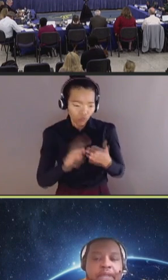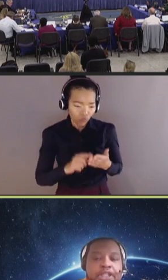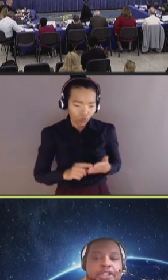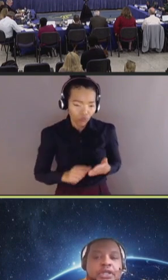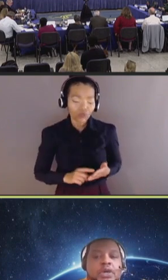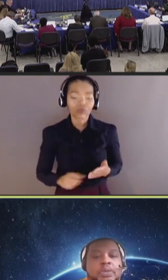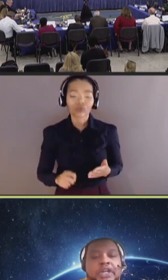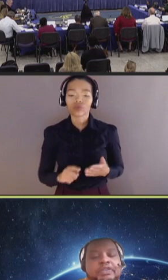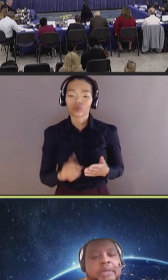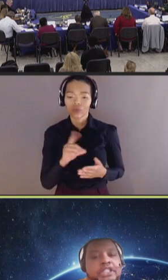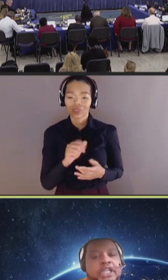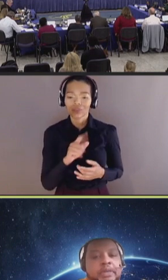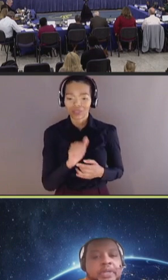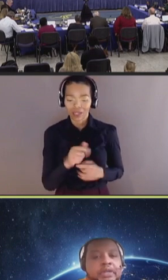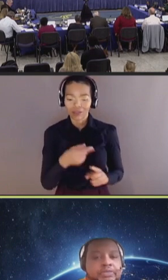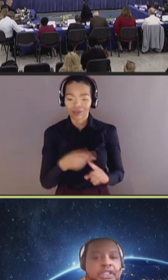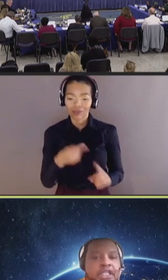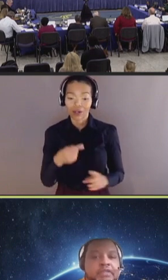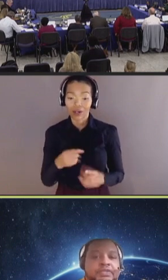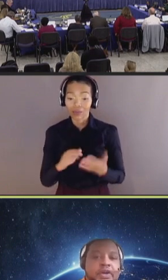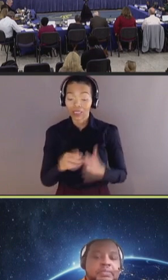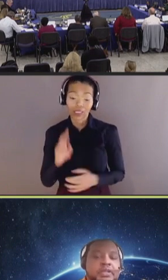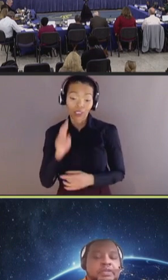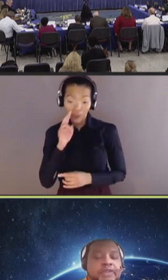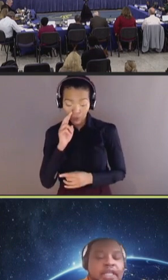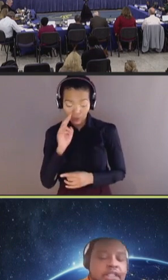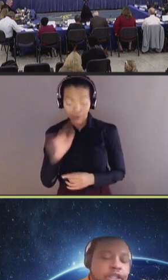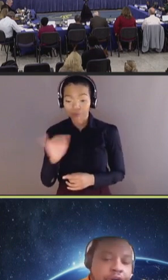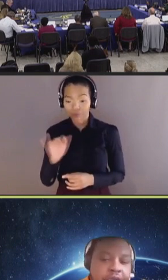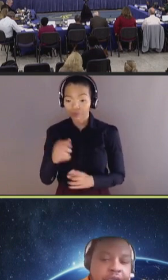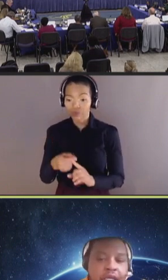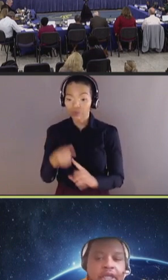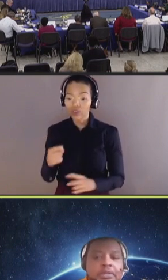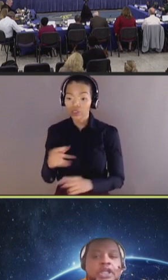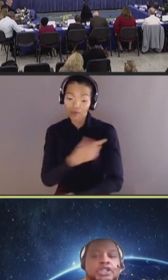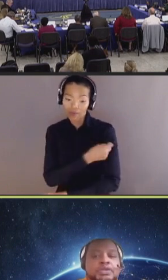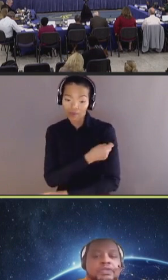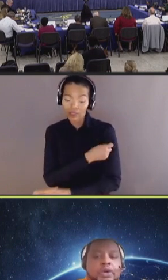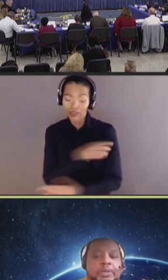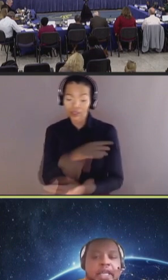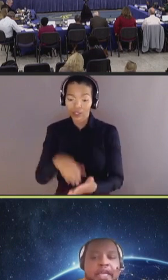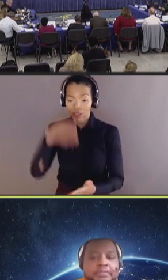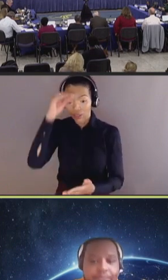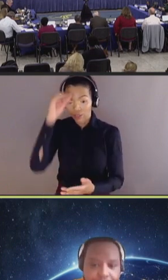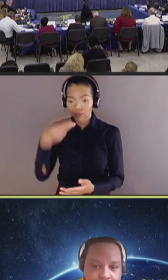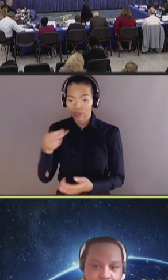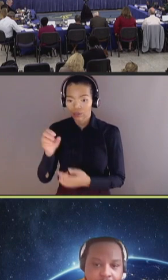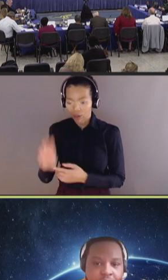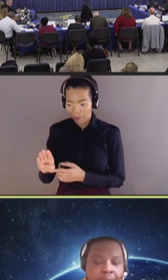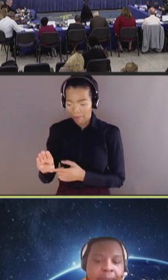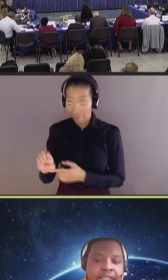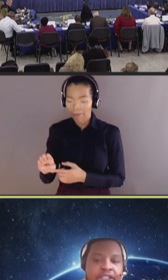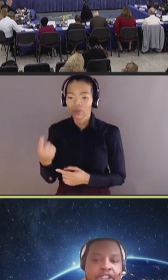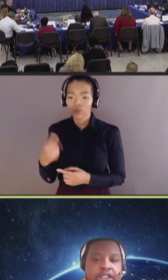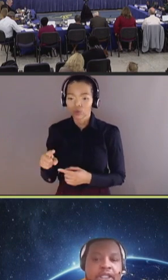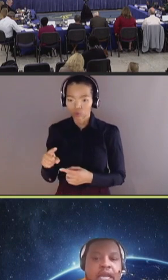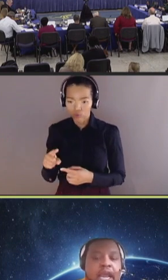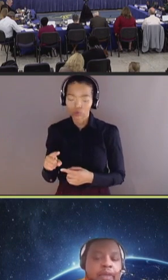information with information that we received from the vaccine learning hub to formulate messages,